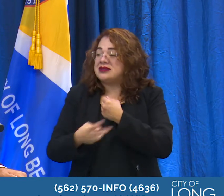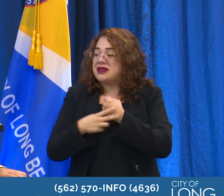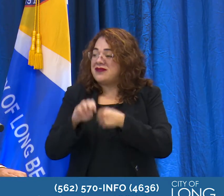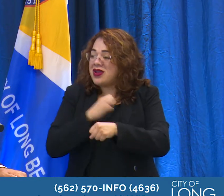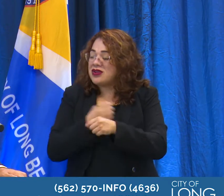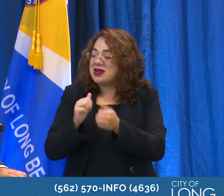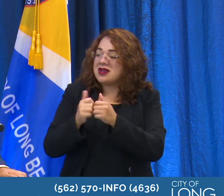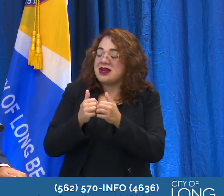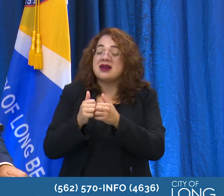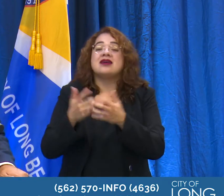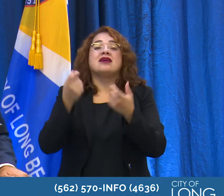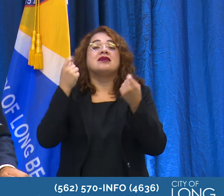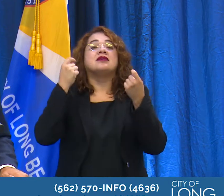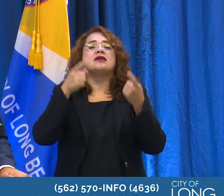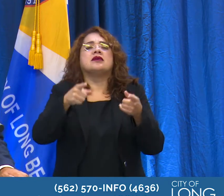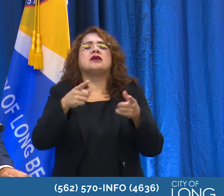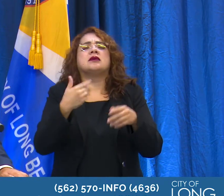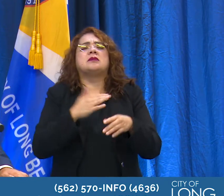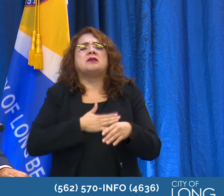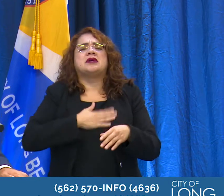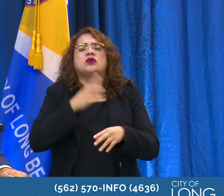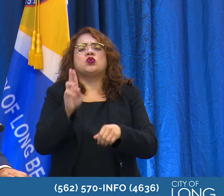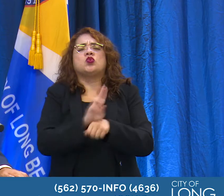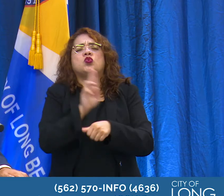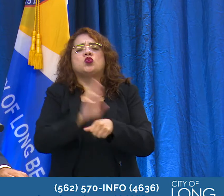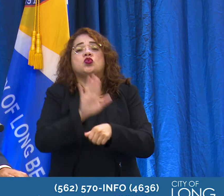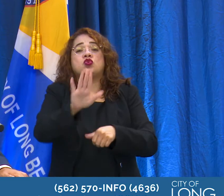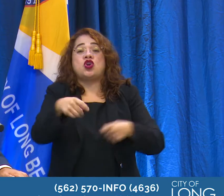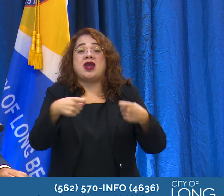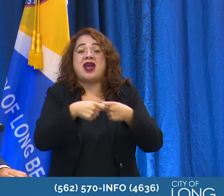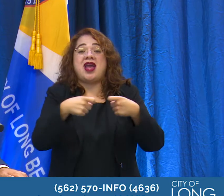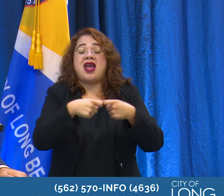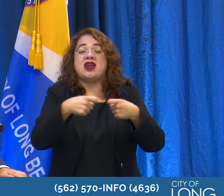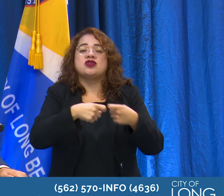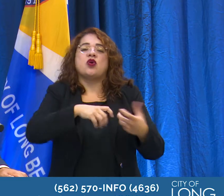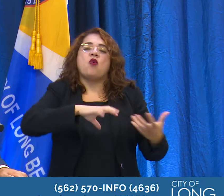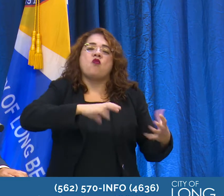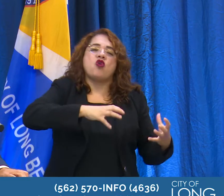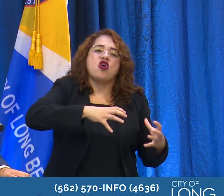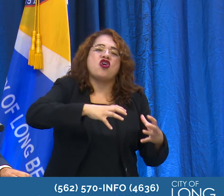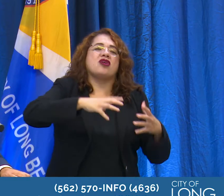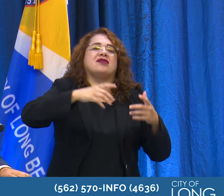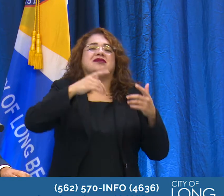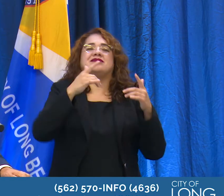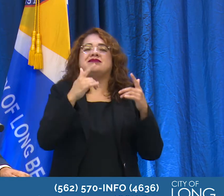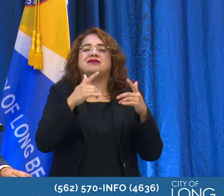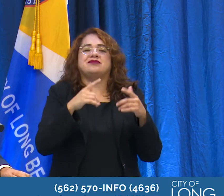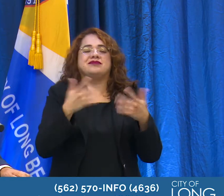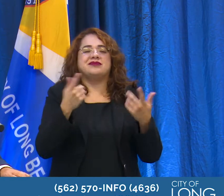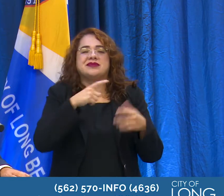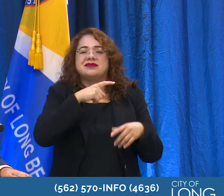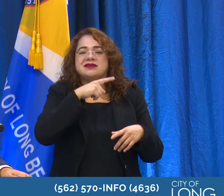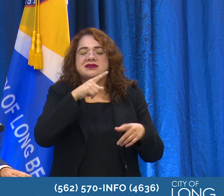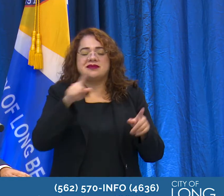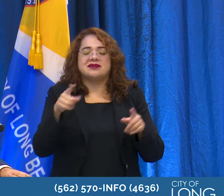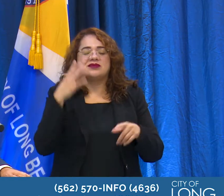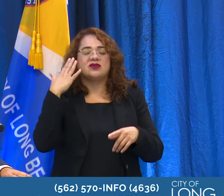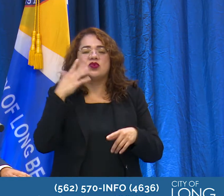all possible to early in the morning and late at night, conserving energy during the day. Between 3 p.m and 10 p.m are